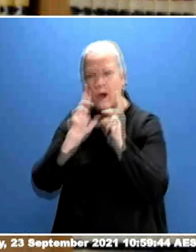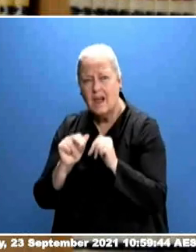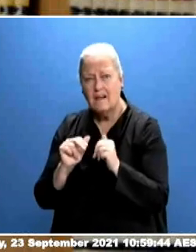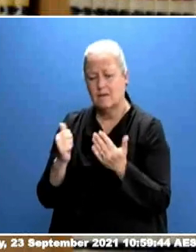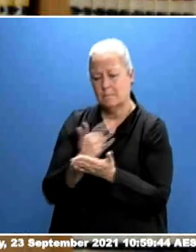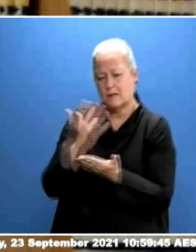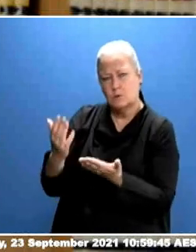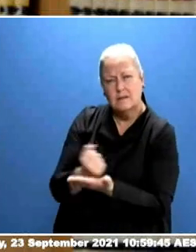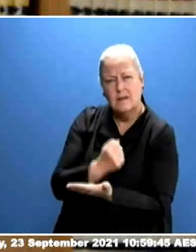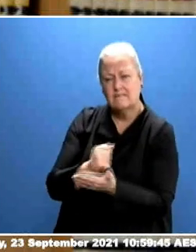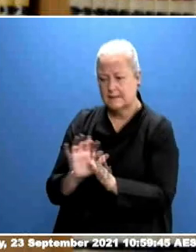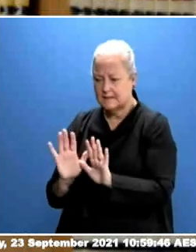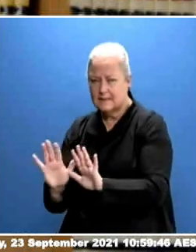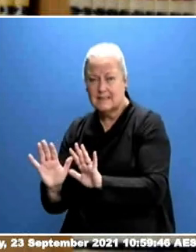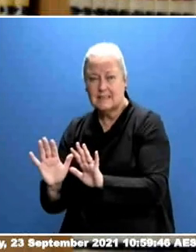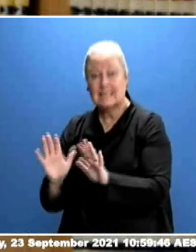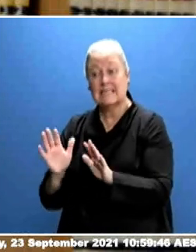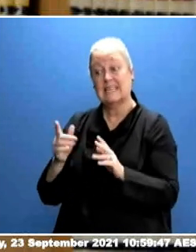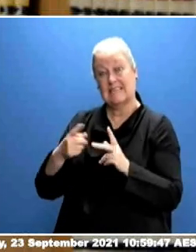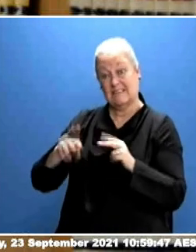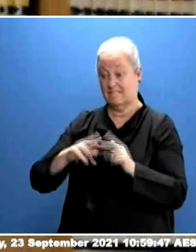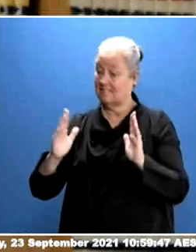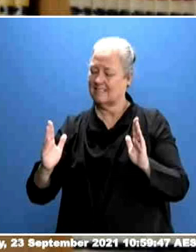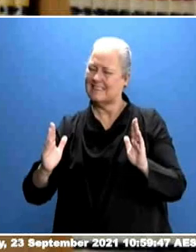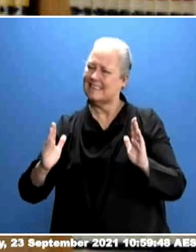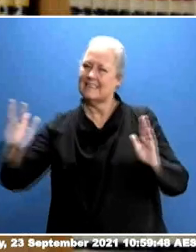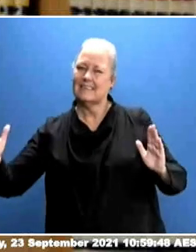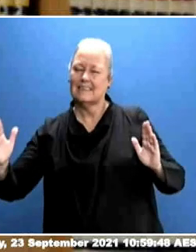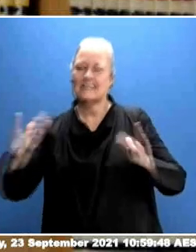of secure facility for an extended period, but that we also need flexibility